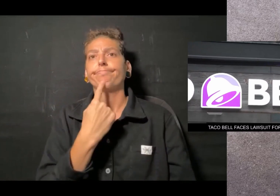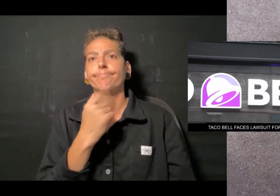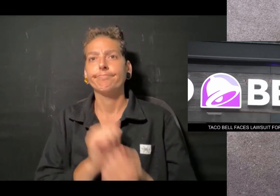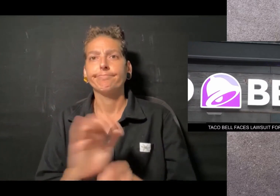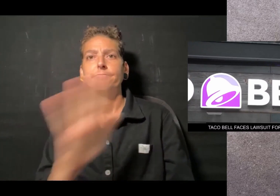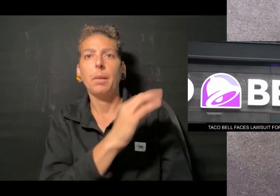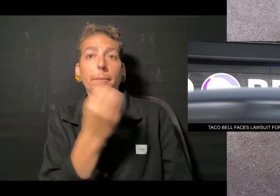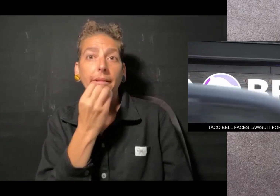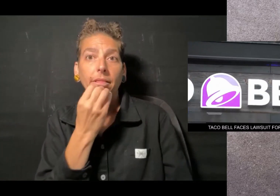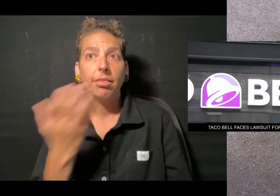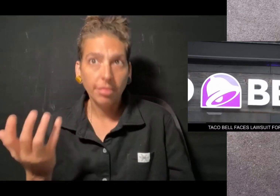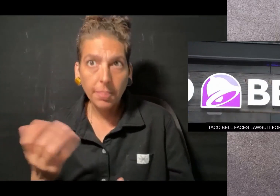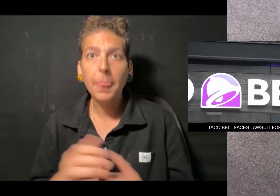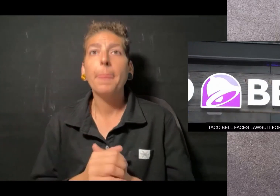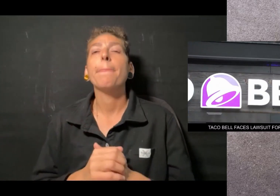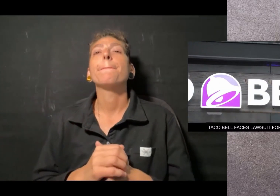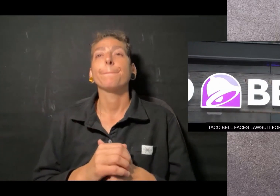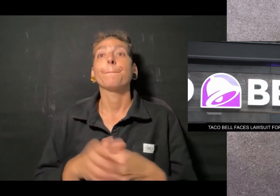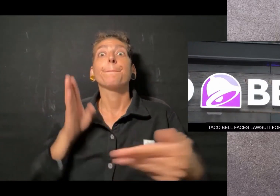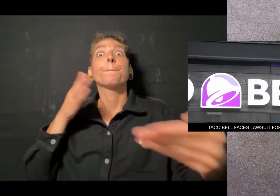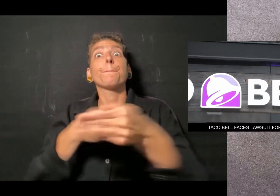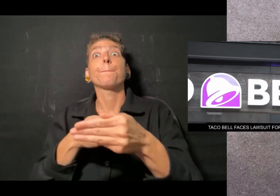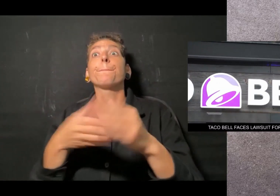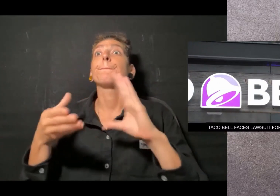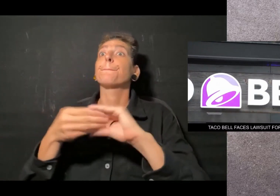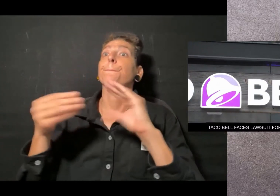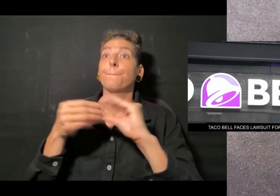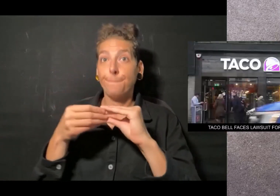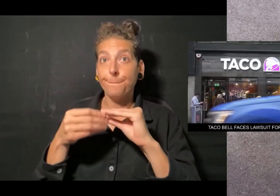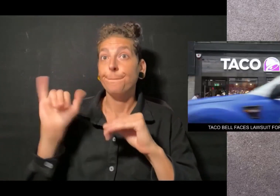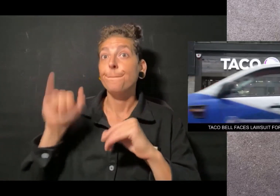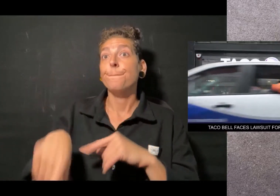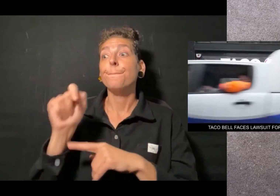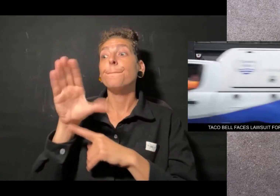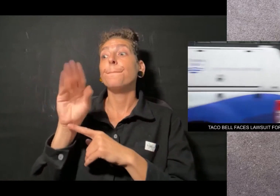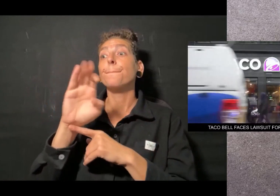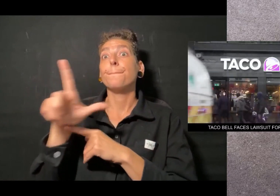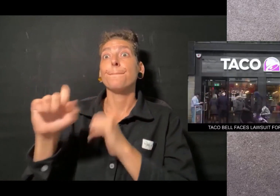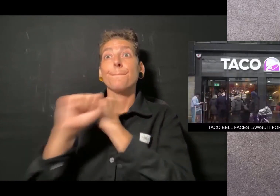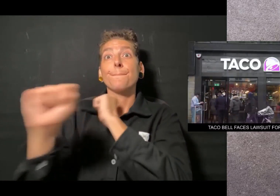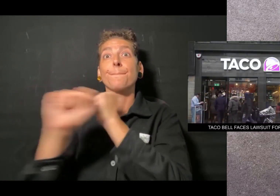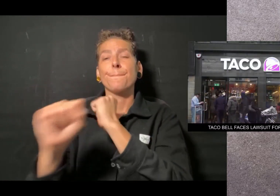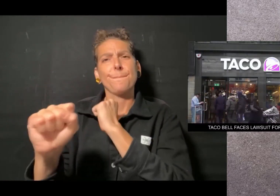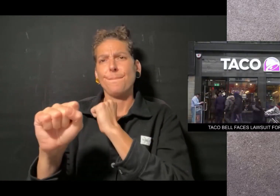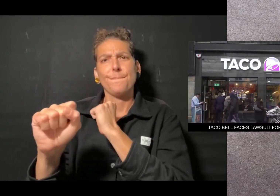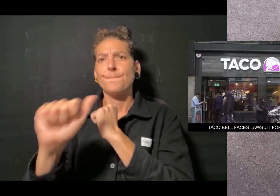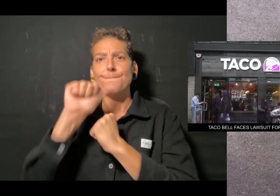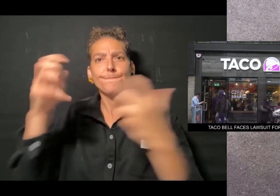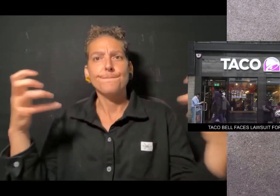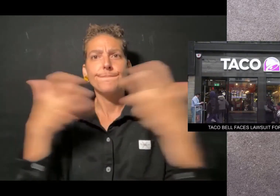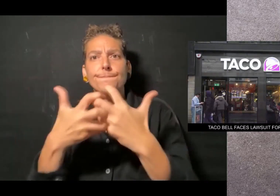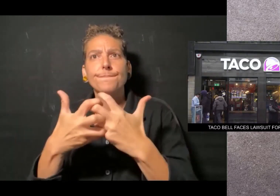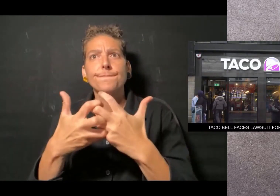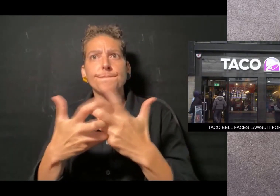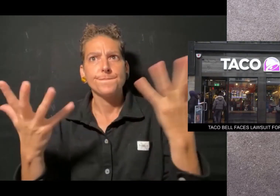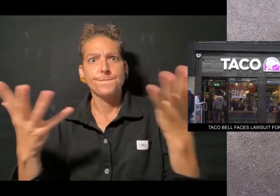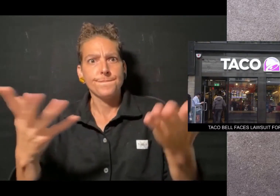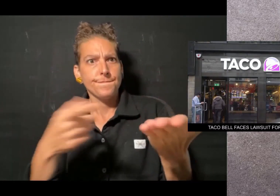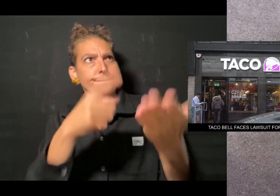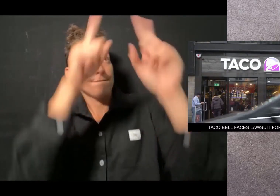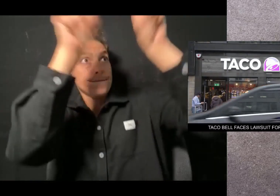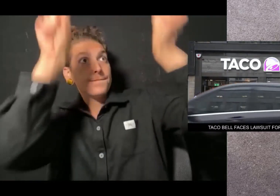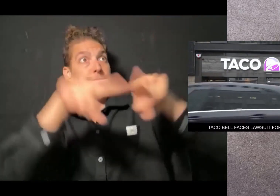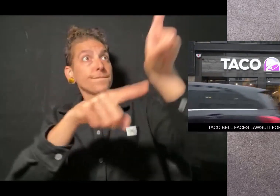who were disappointed in their meals the lawsuit claims that Taco Bell's advertisements do